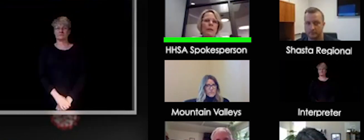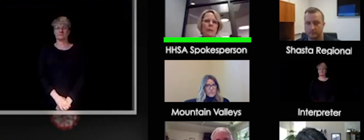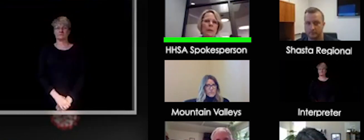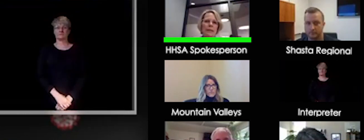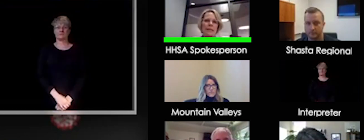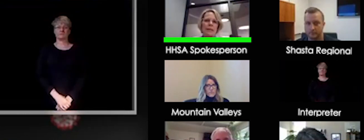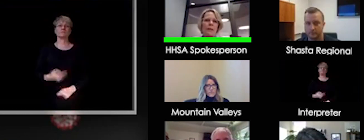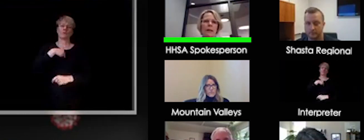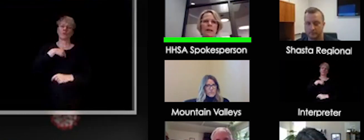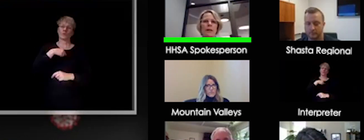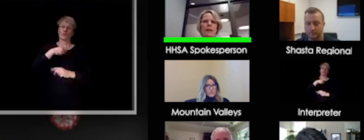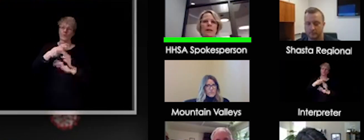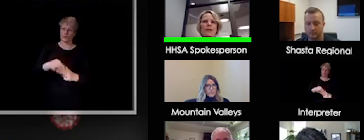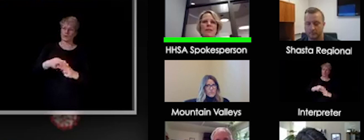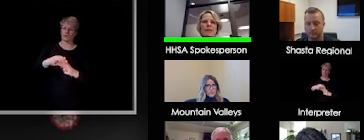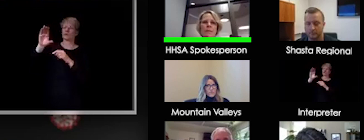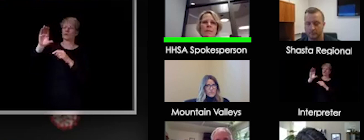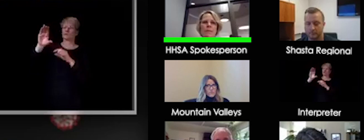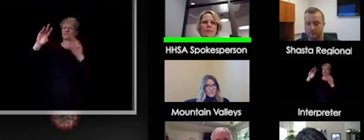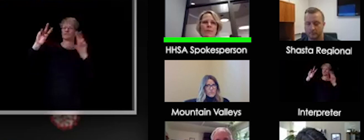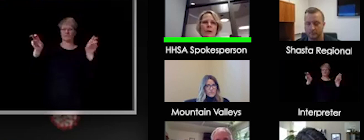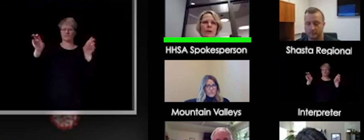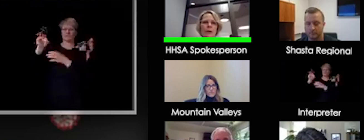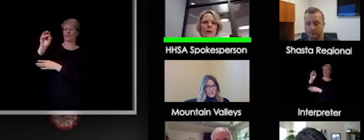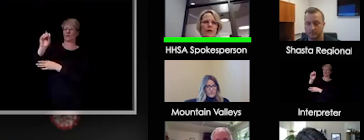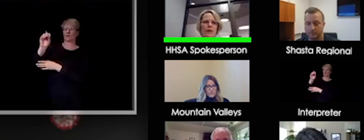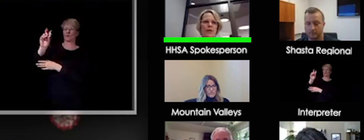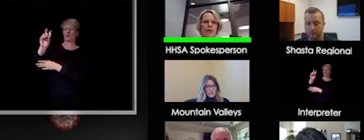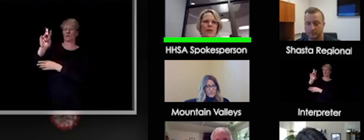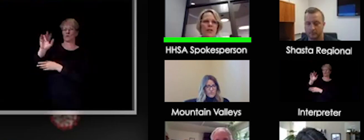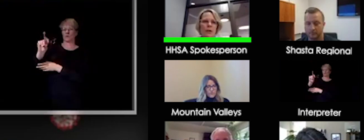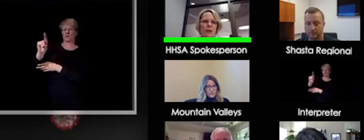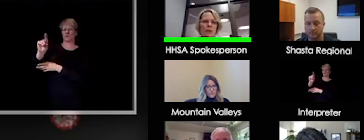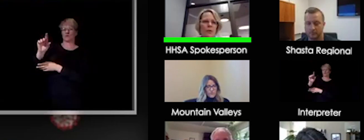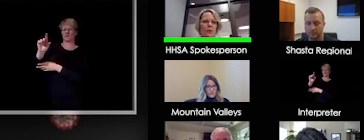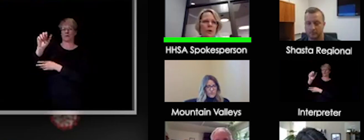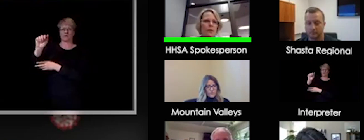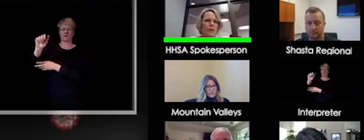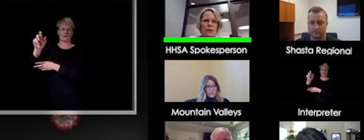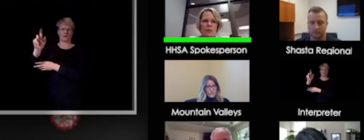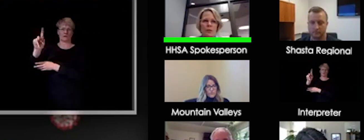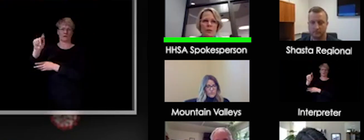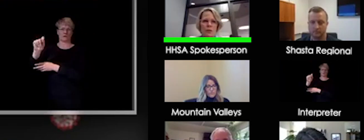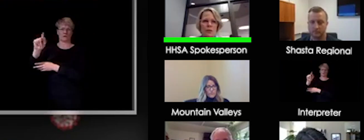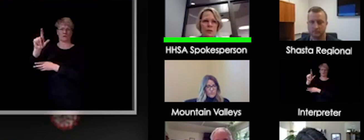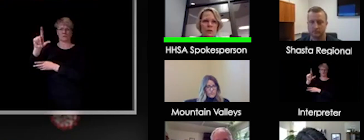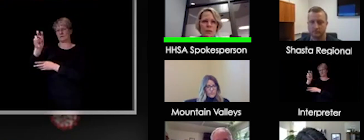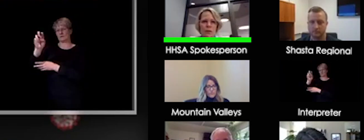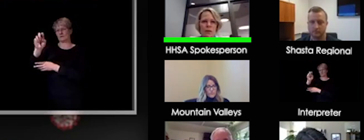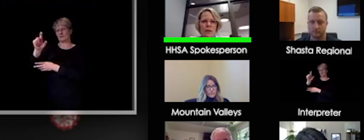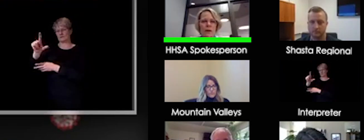and, basically, it is a strategy being used across other jurisdictions across the nation